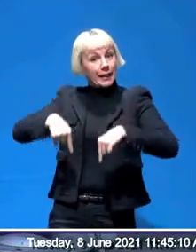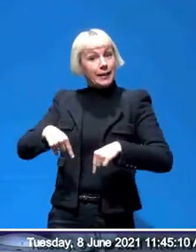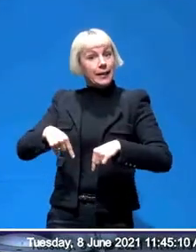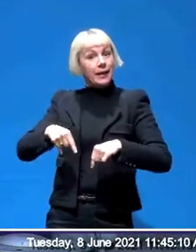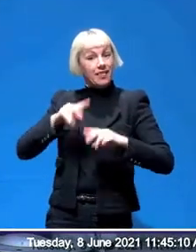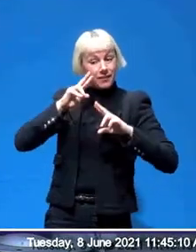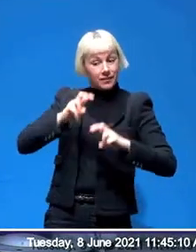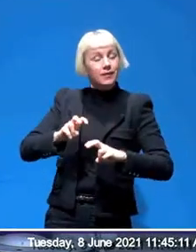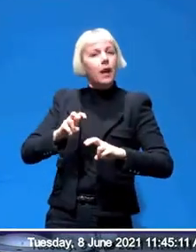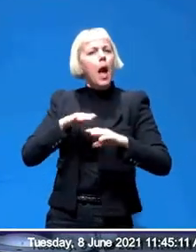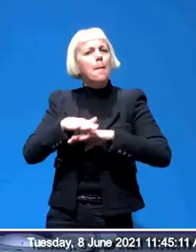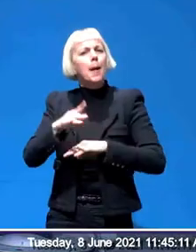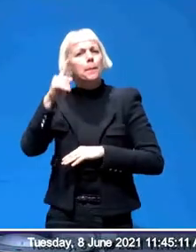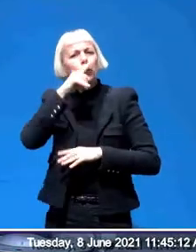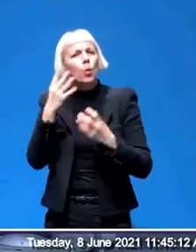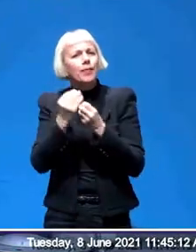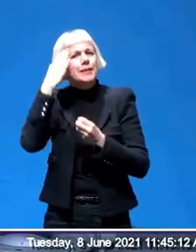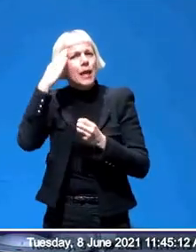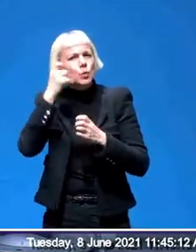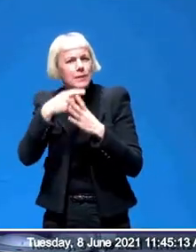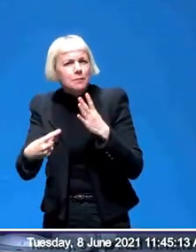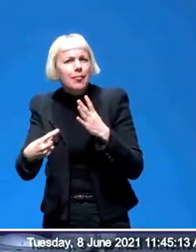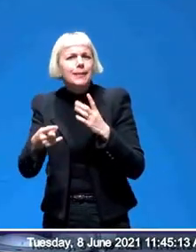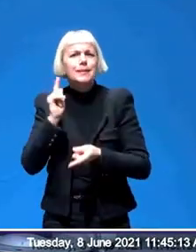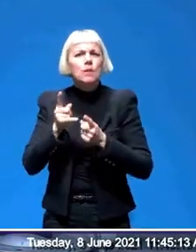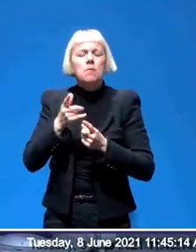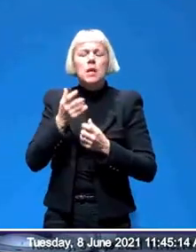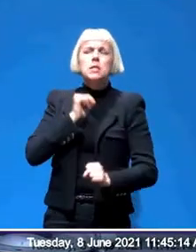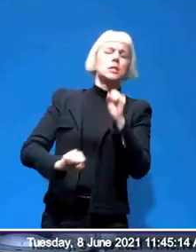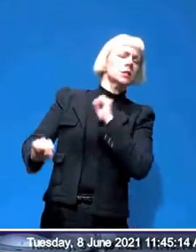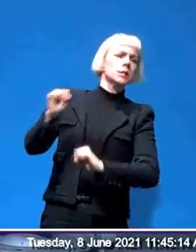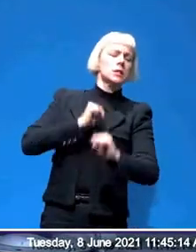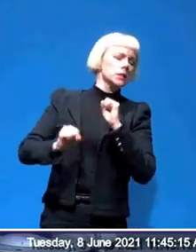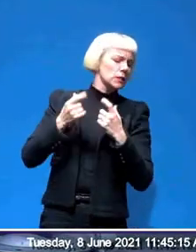dentists and sometimes the struggle to even get through the door.